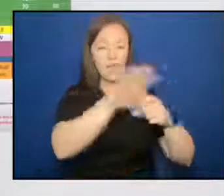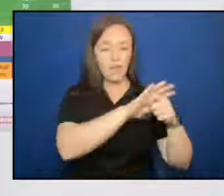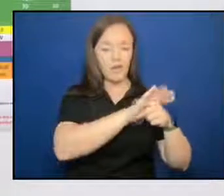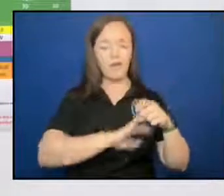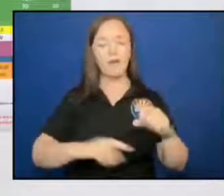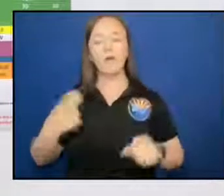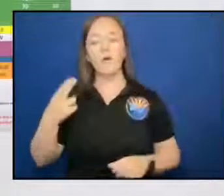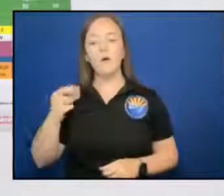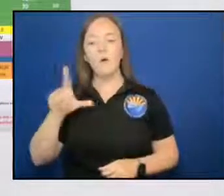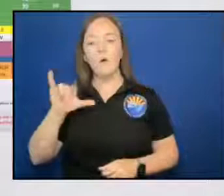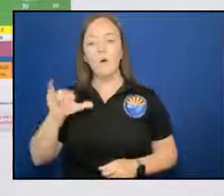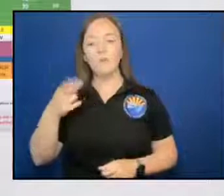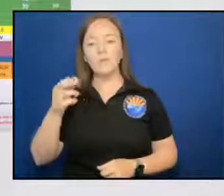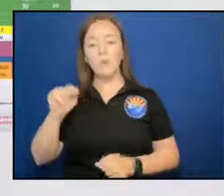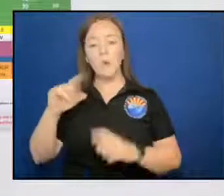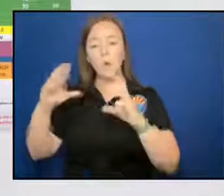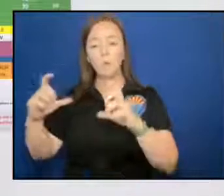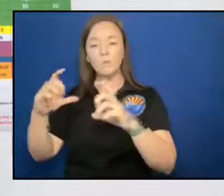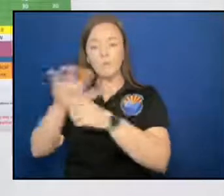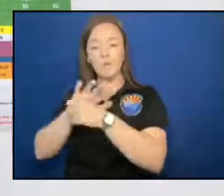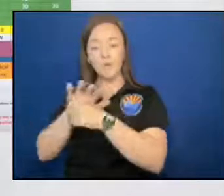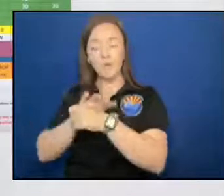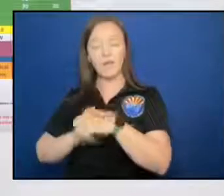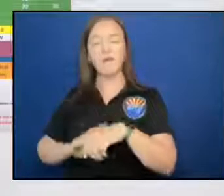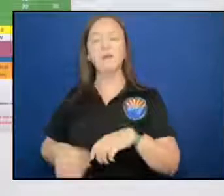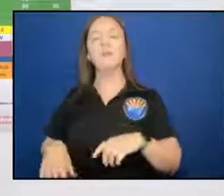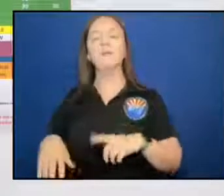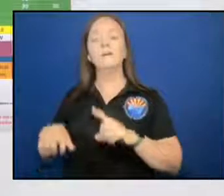WILL TAKE UP MOISTURE FLOW AND THEY ARE SITTING AT